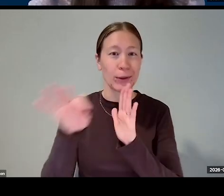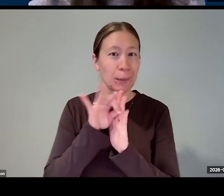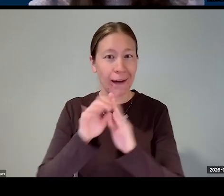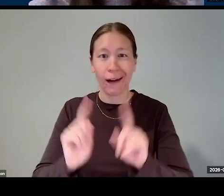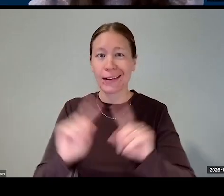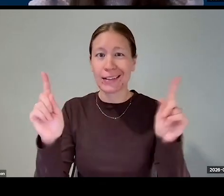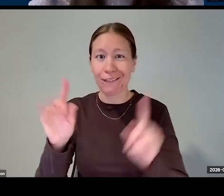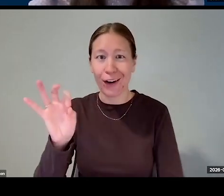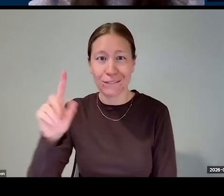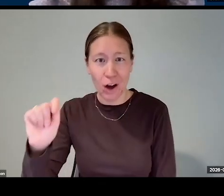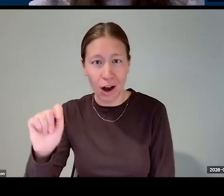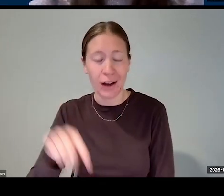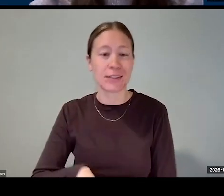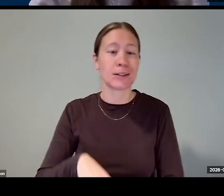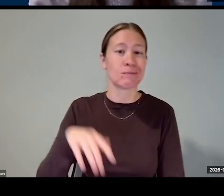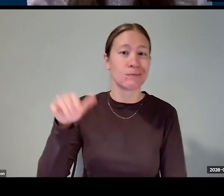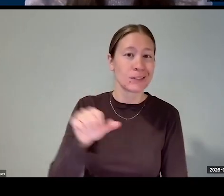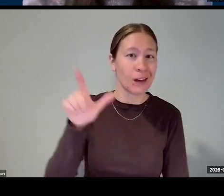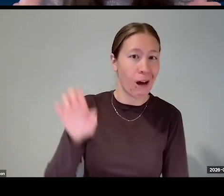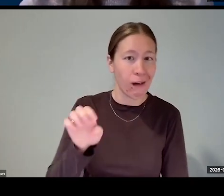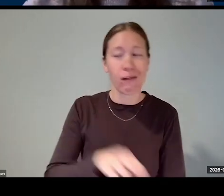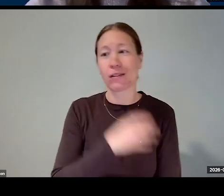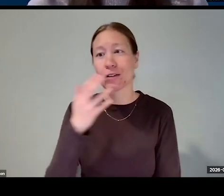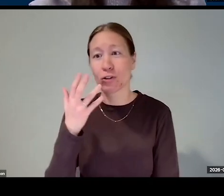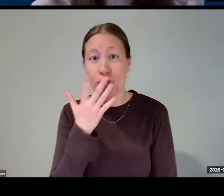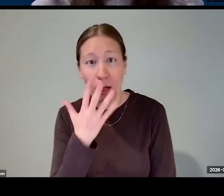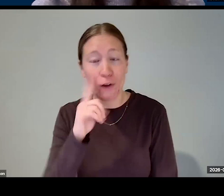or typeface or color for the entire slide deck.